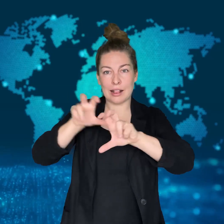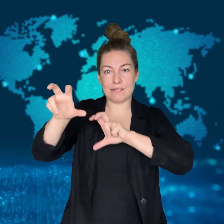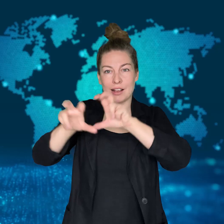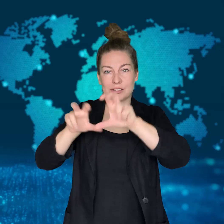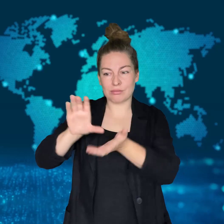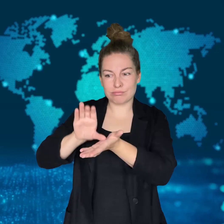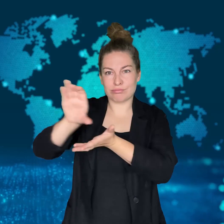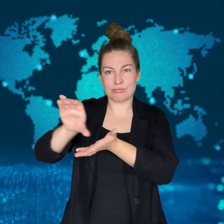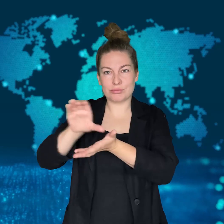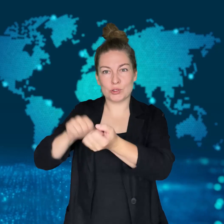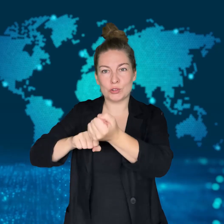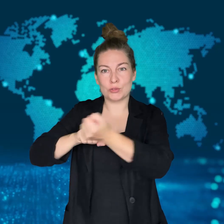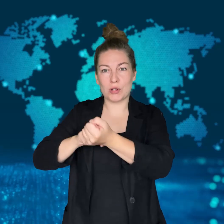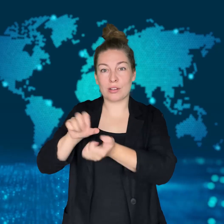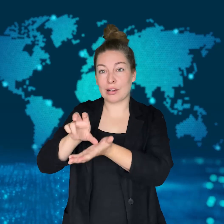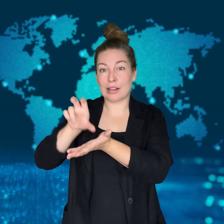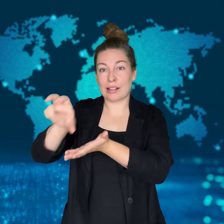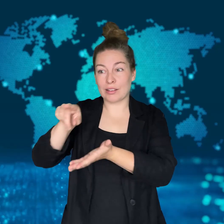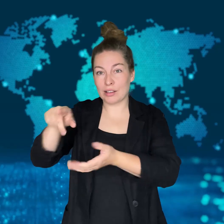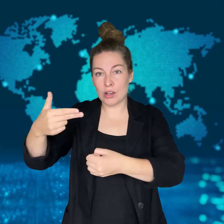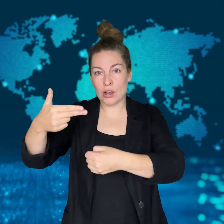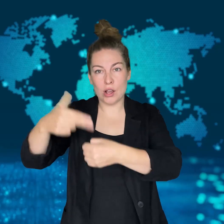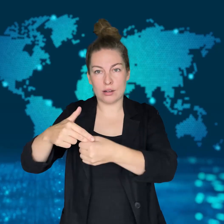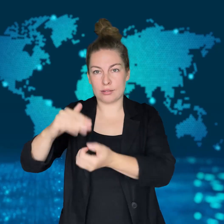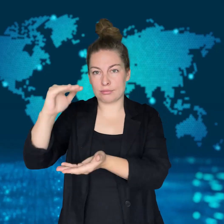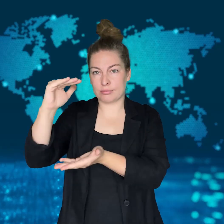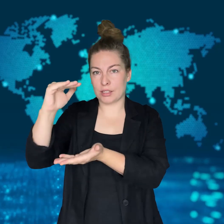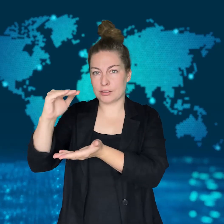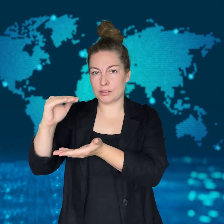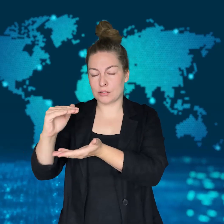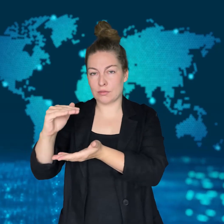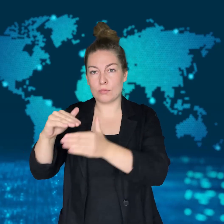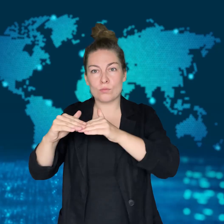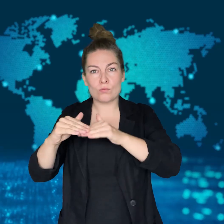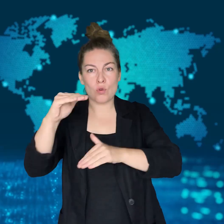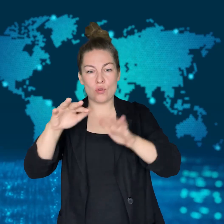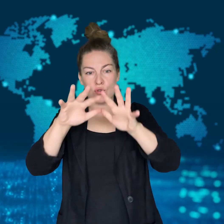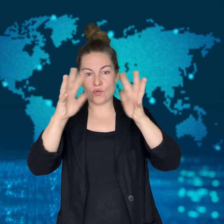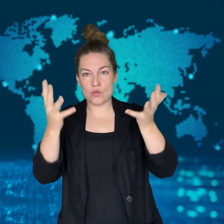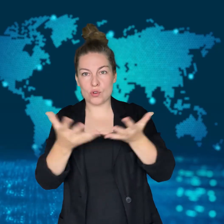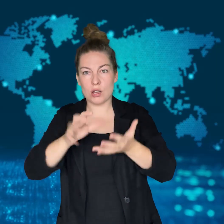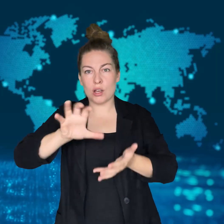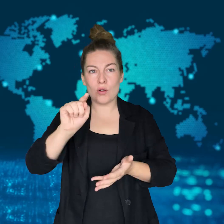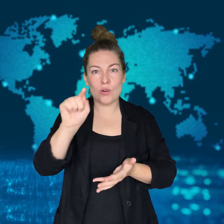they are not investing in the future of oil.